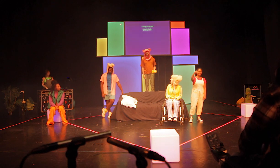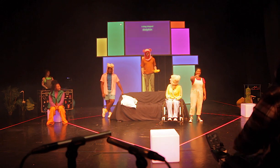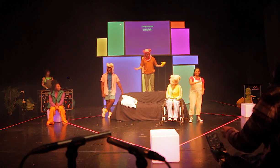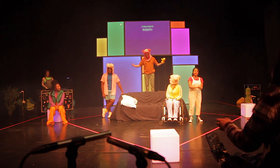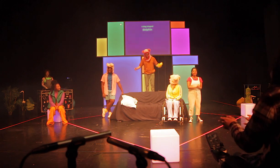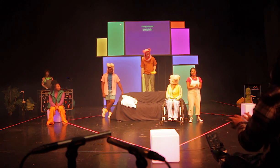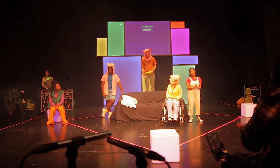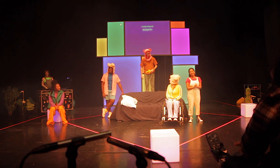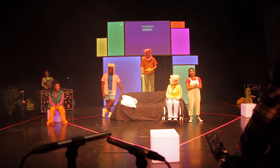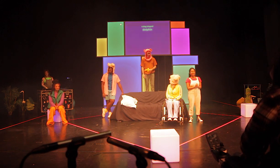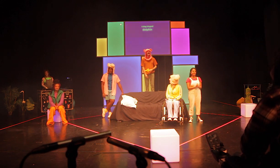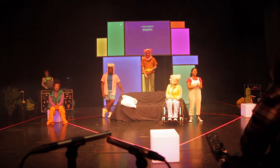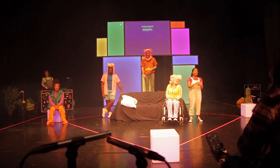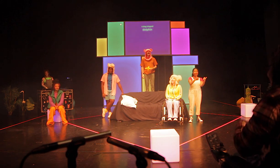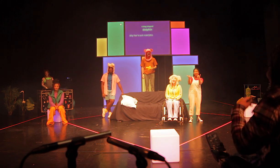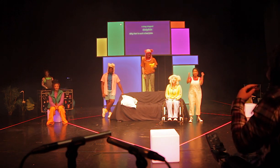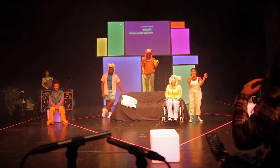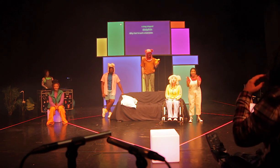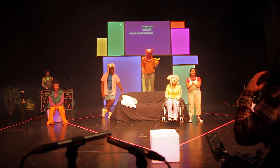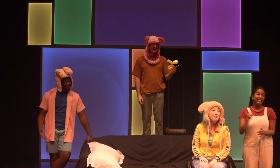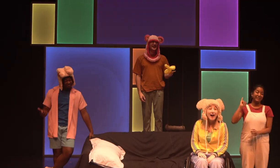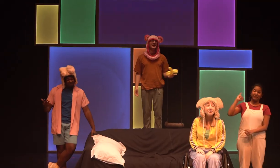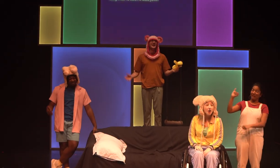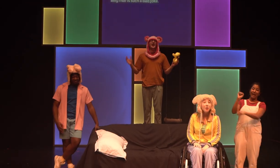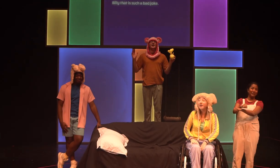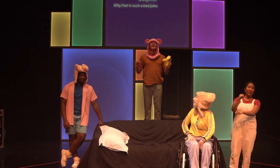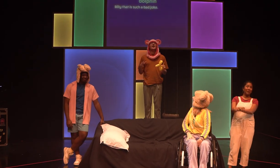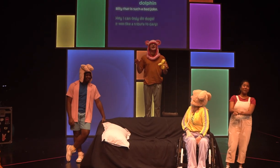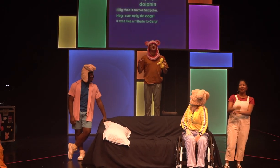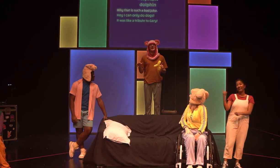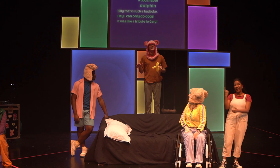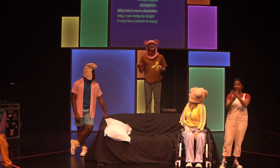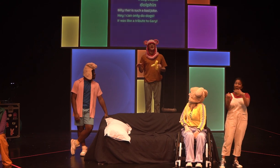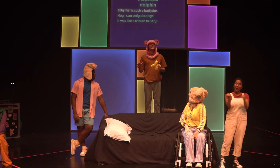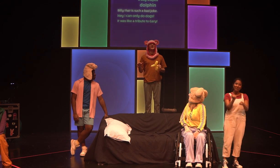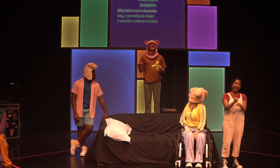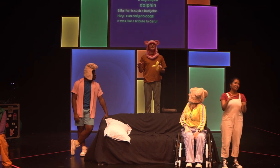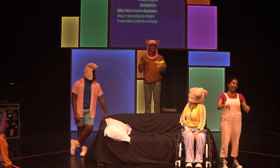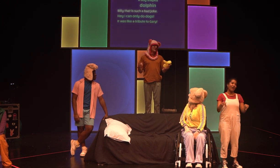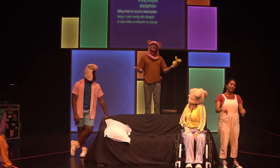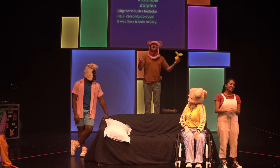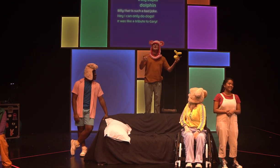That is such a bad joke. - Look, I can actually only do dogs, but it's like